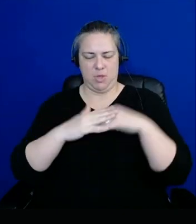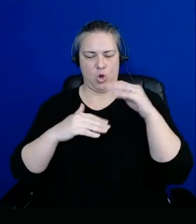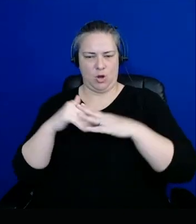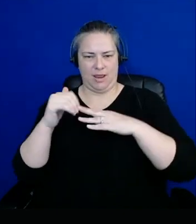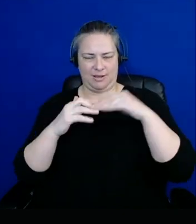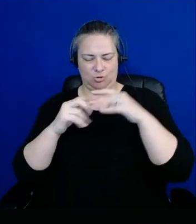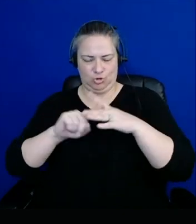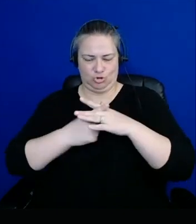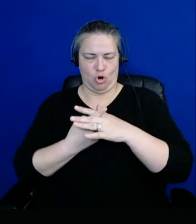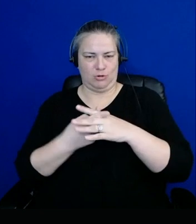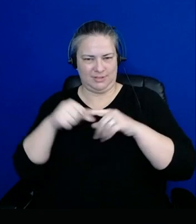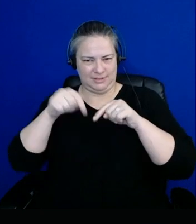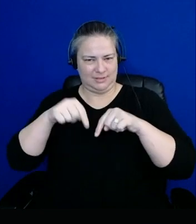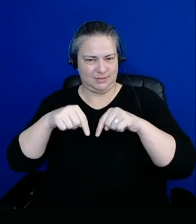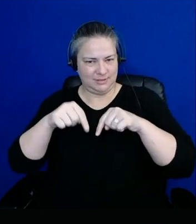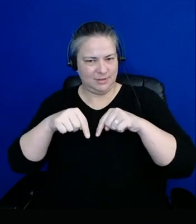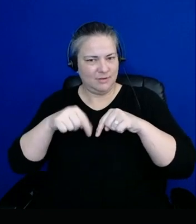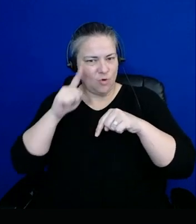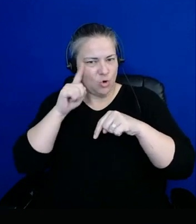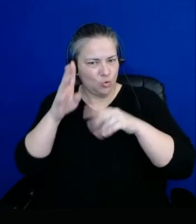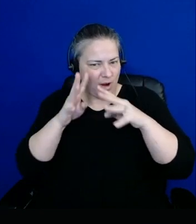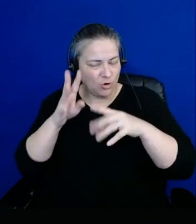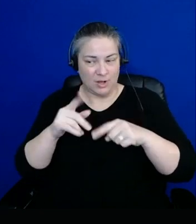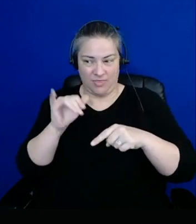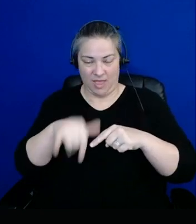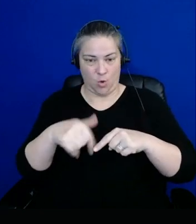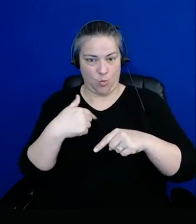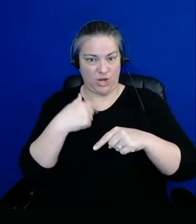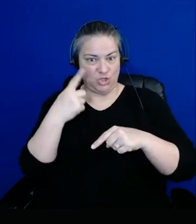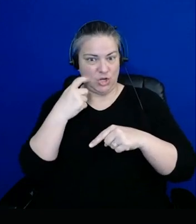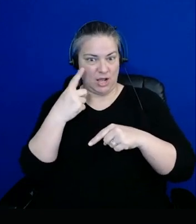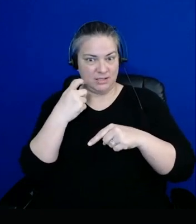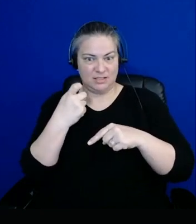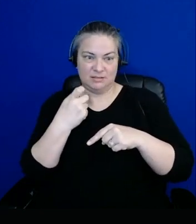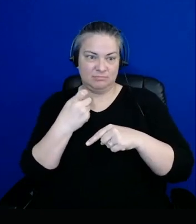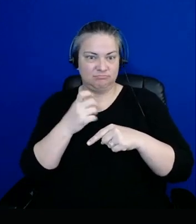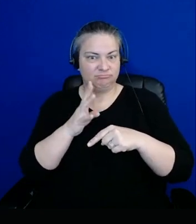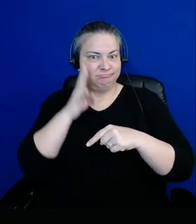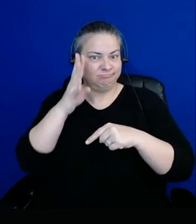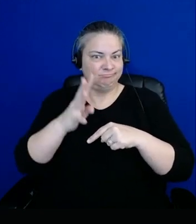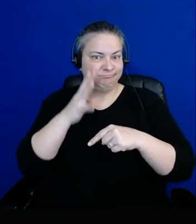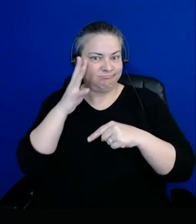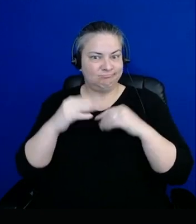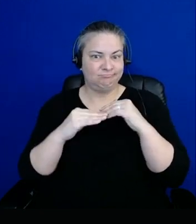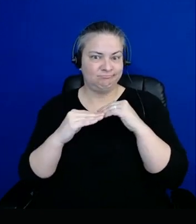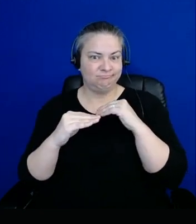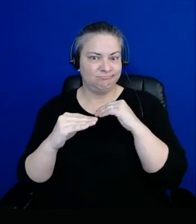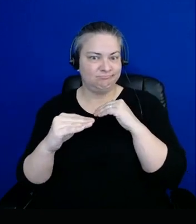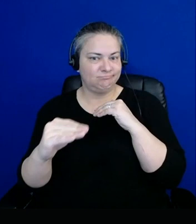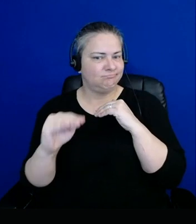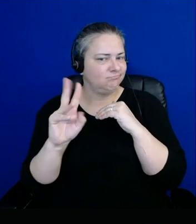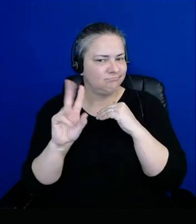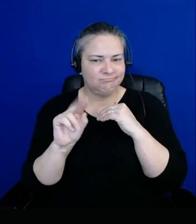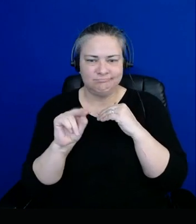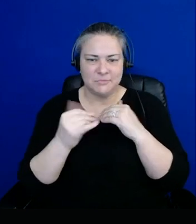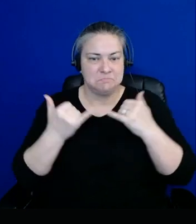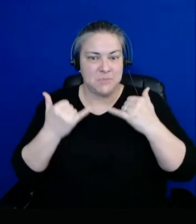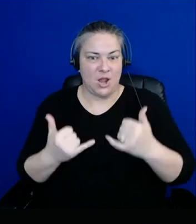But this isn't static. This isn't something that we've shipped a couple of years ago and we're just maintaining. Modern games, and